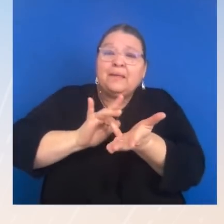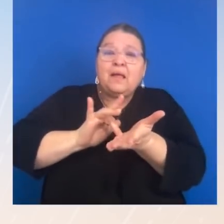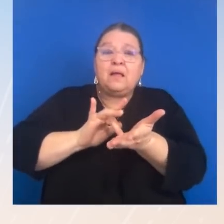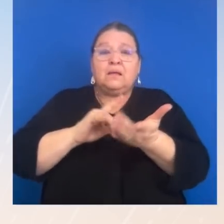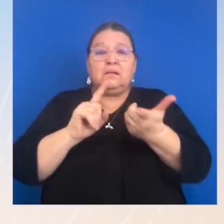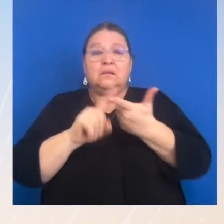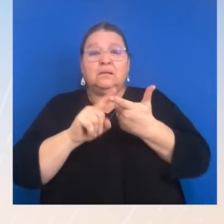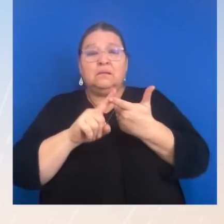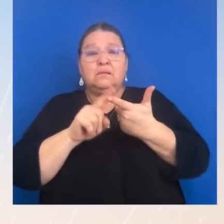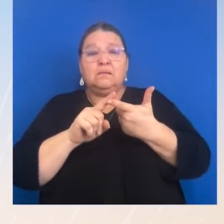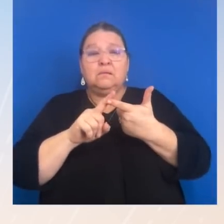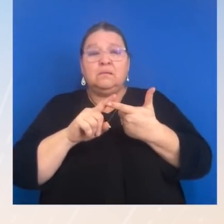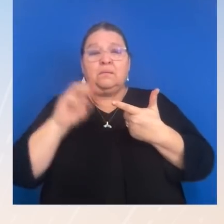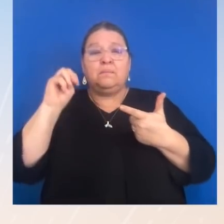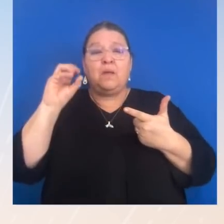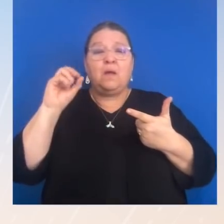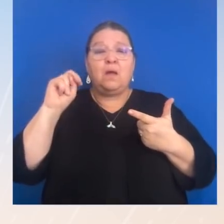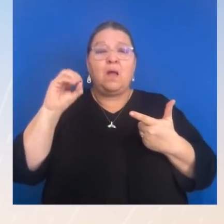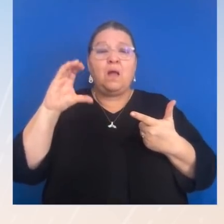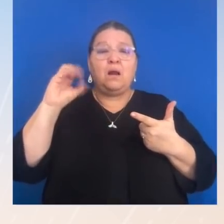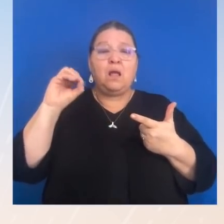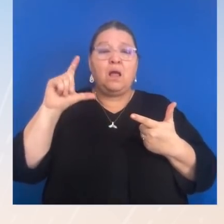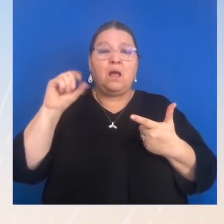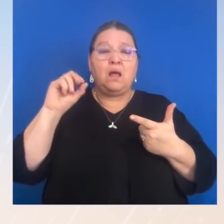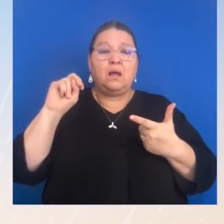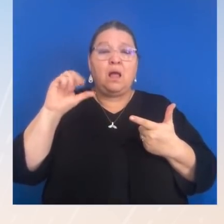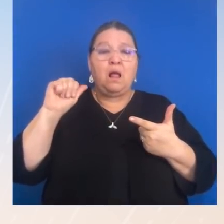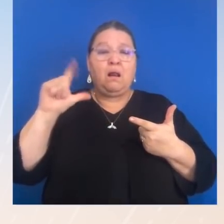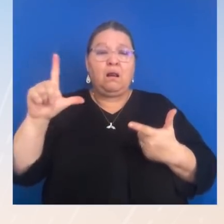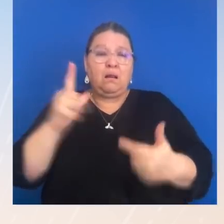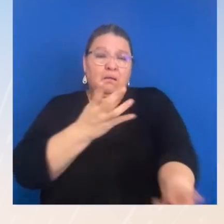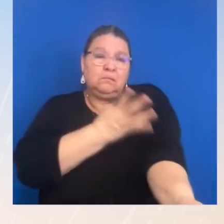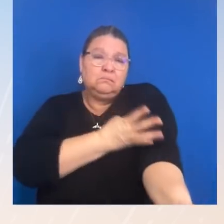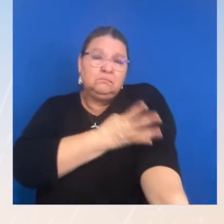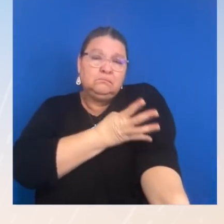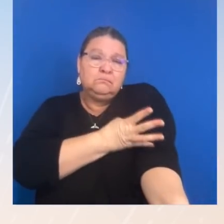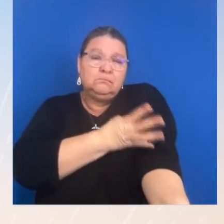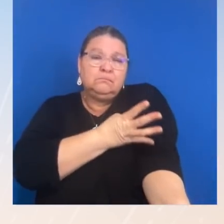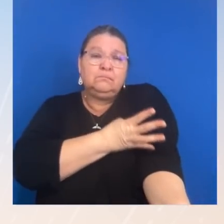So, failing to take action now will have severe consequences for the American people.